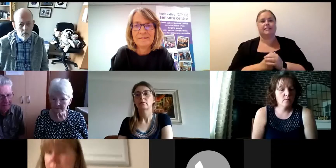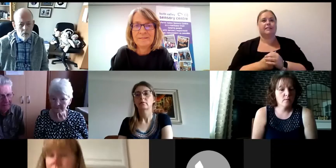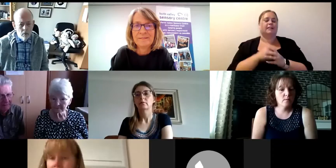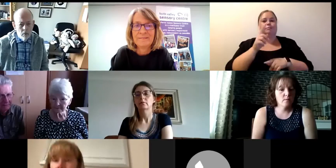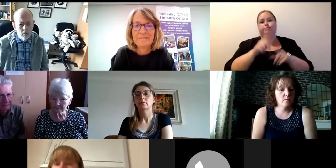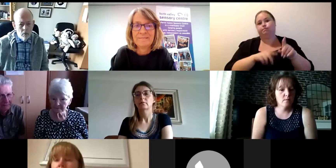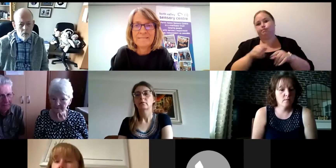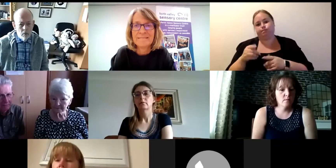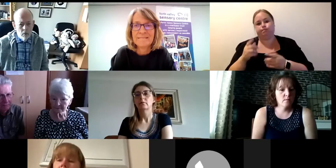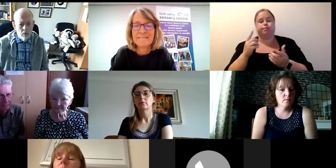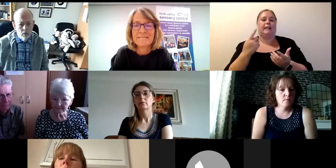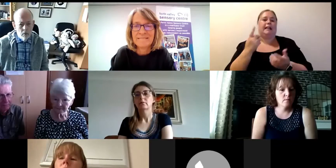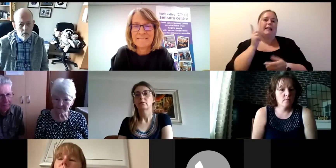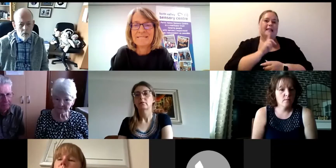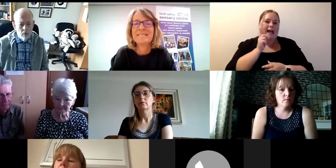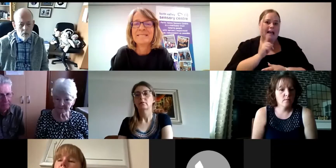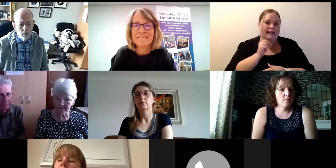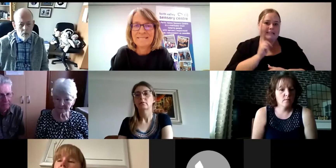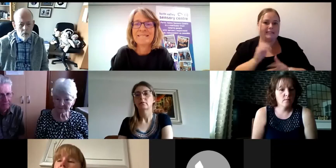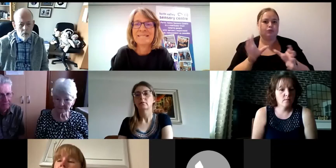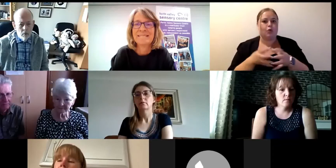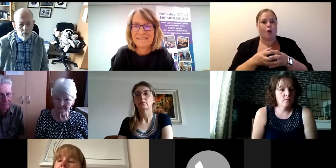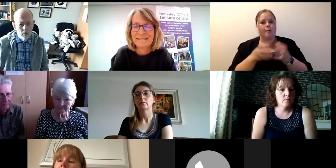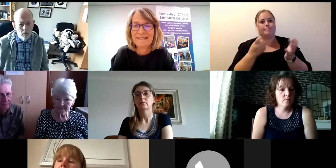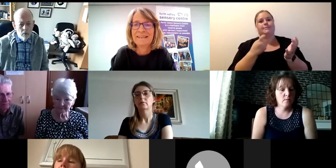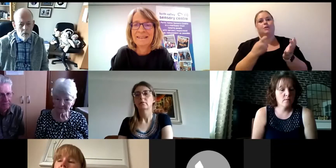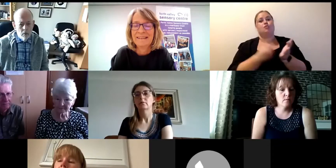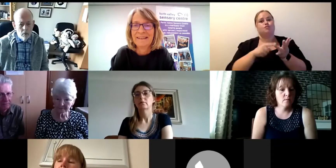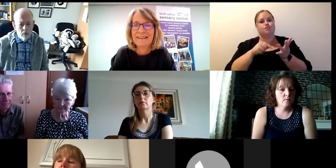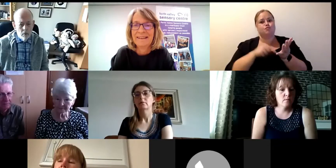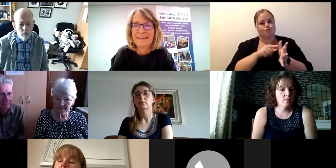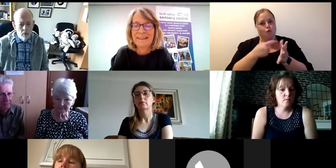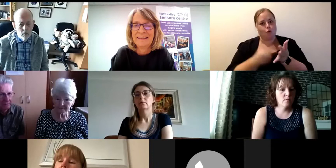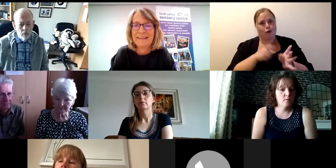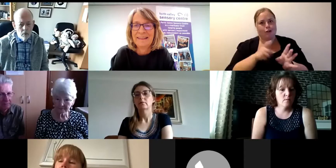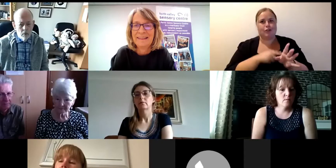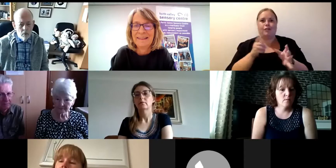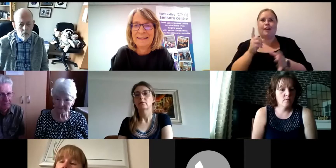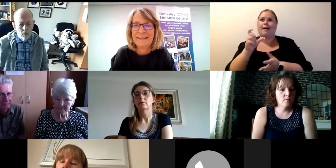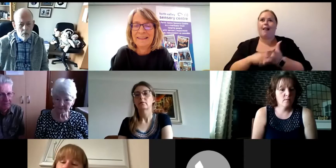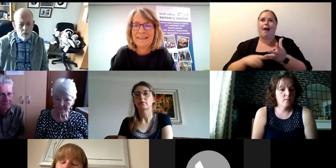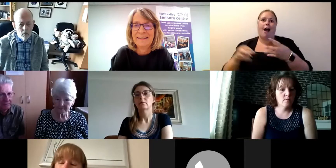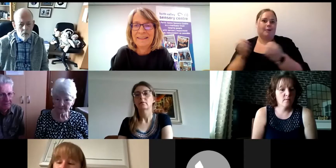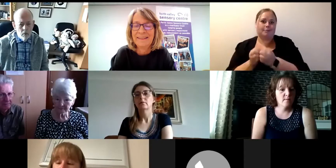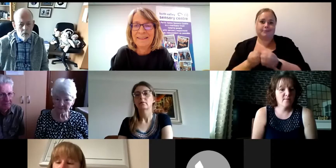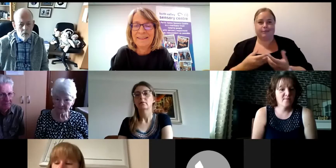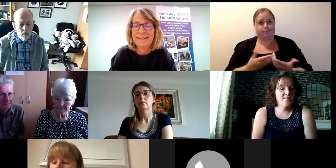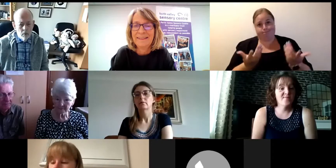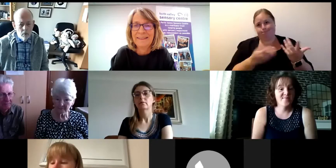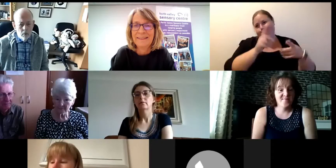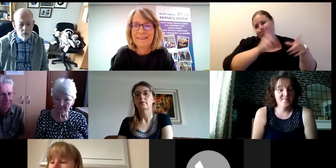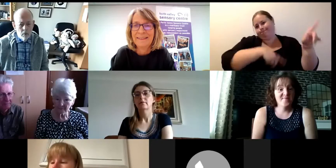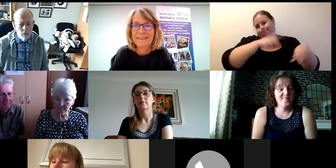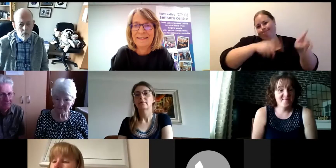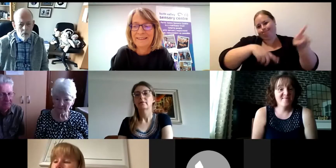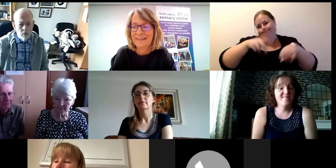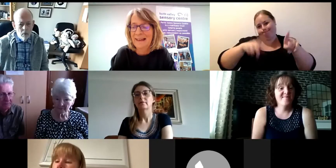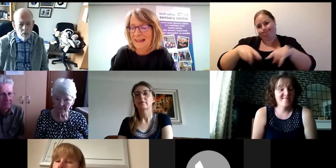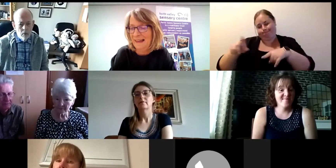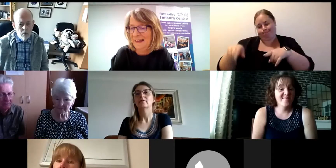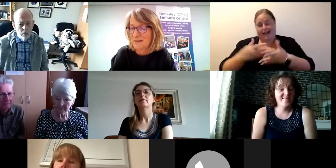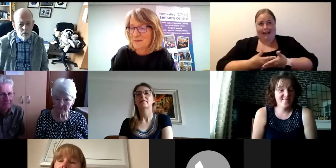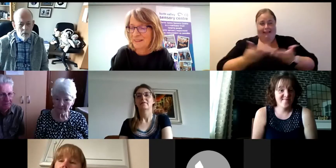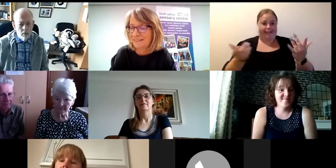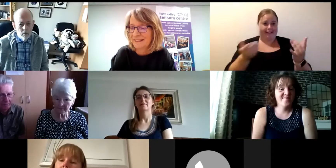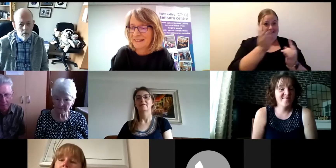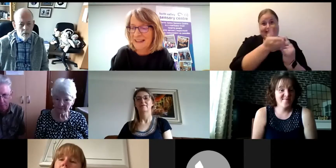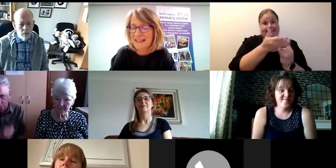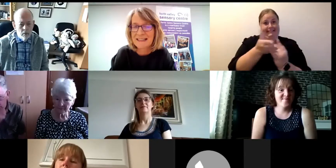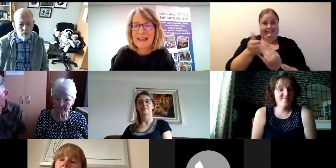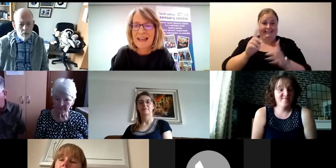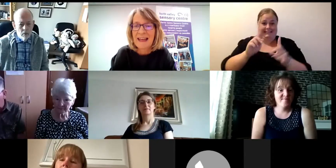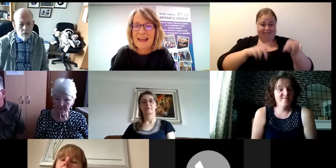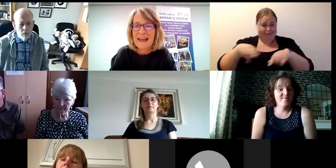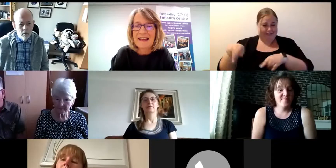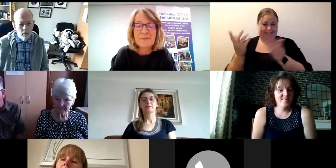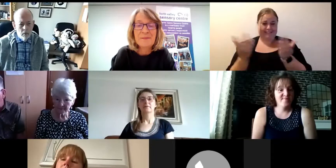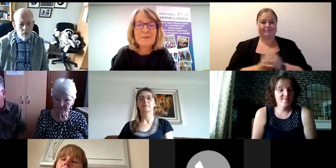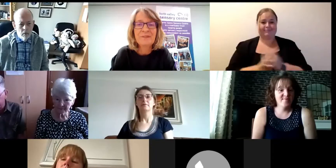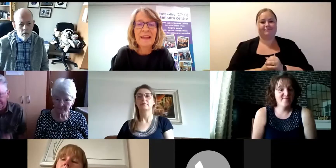Clubs, Rotary Clubs, ladies groups, pretty much any of those and all parts in between!